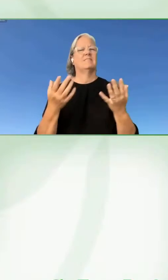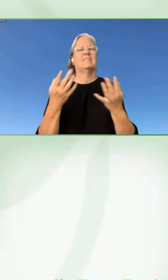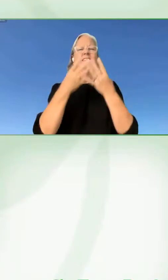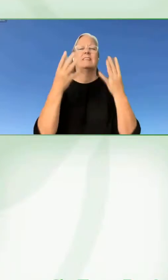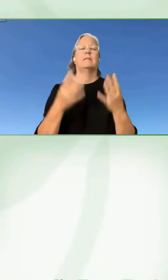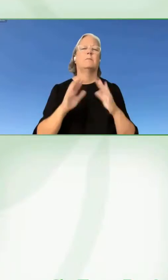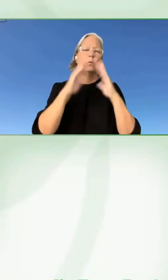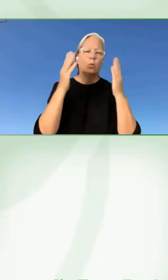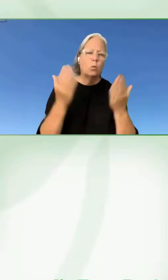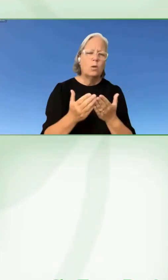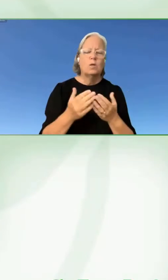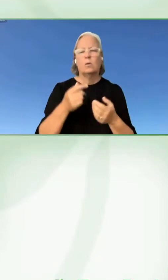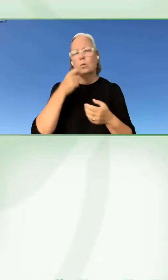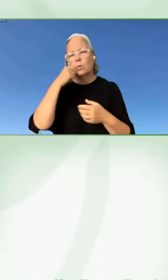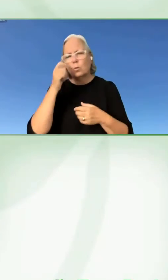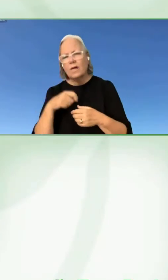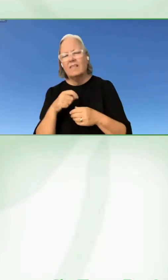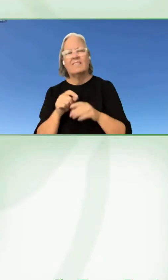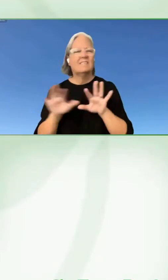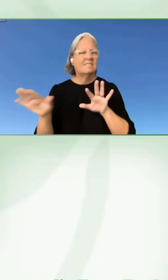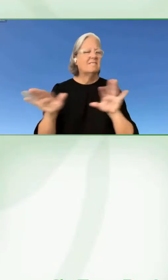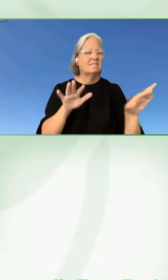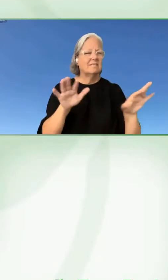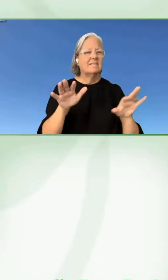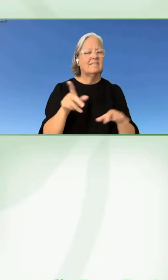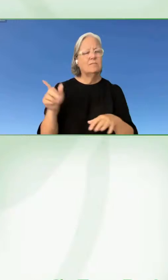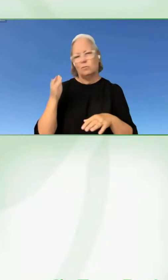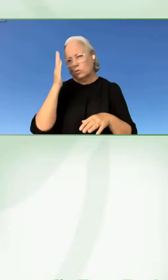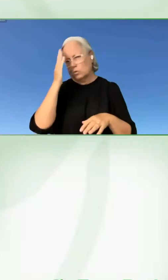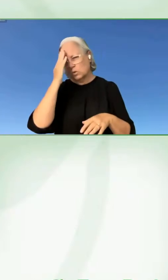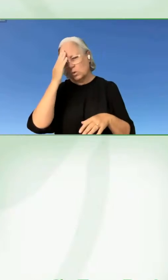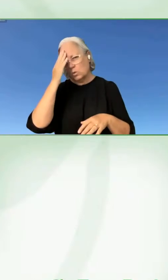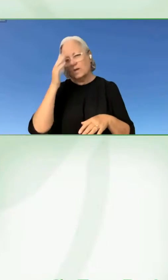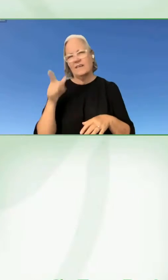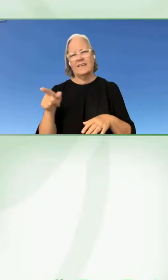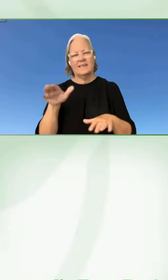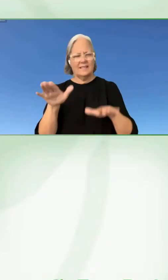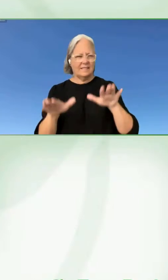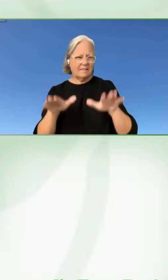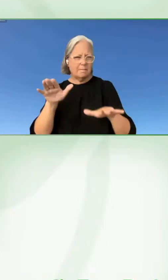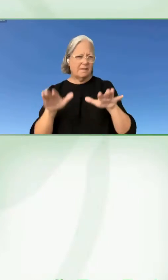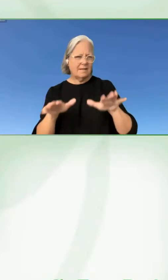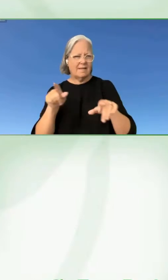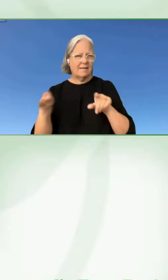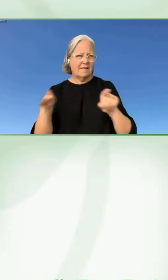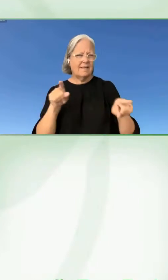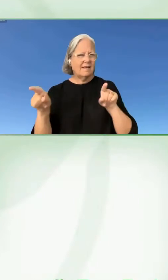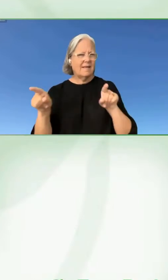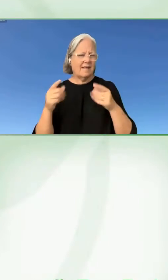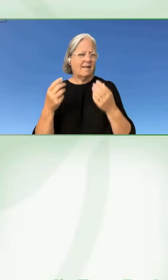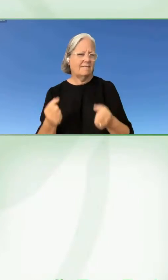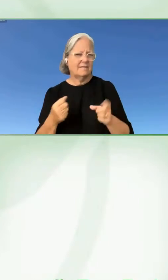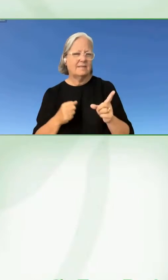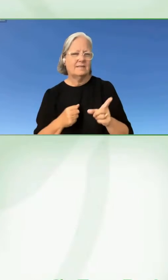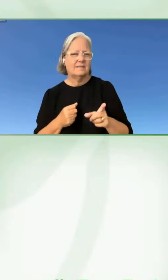To make it as flexible as Ukraine's system is. Thank you, Jakob.